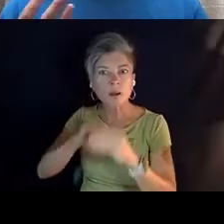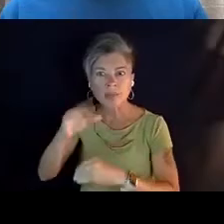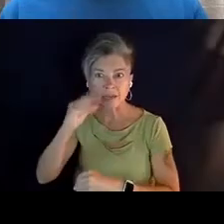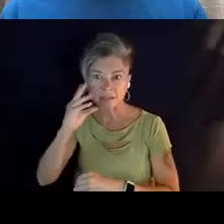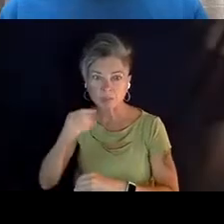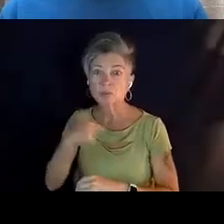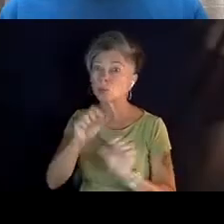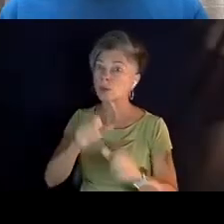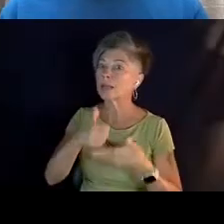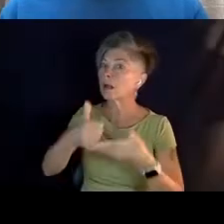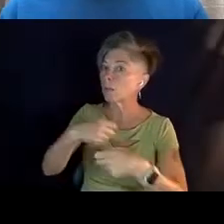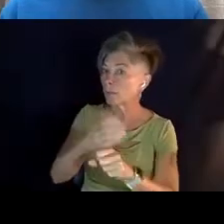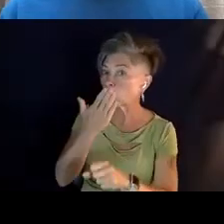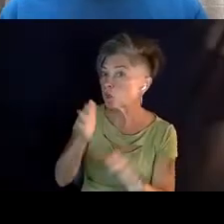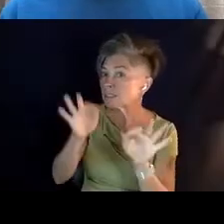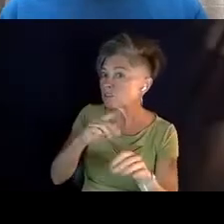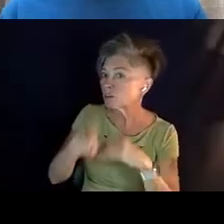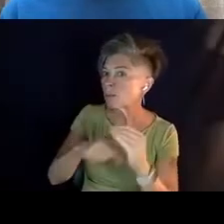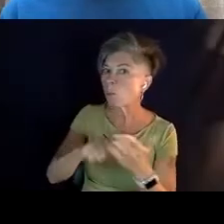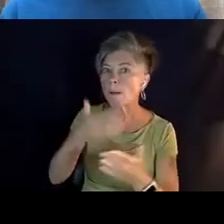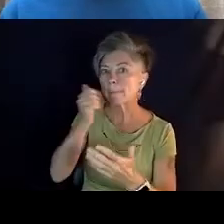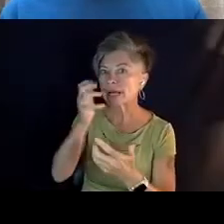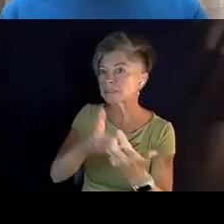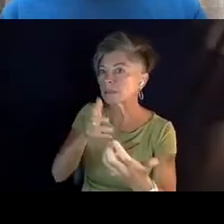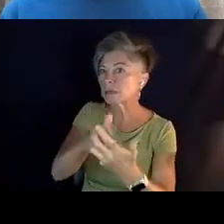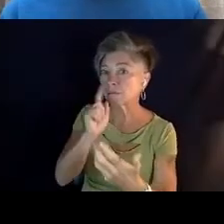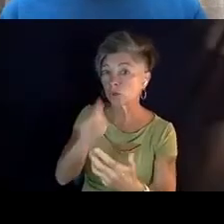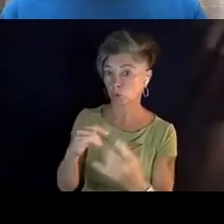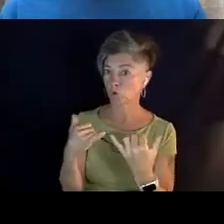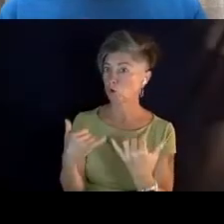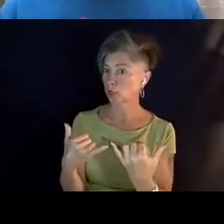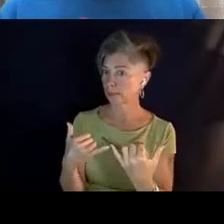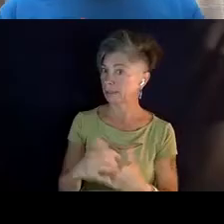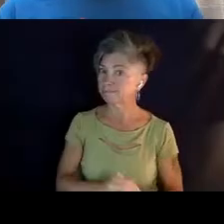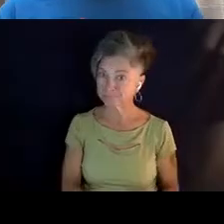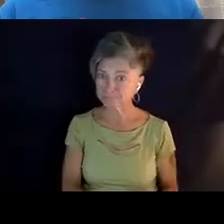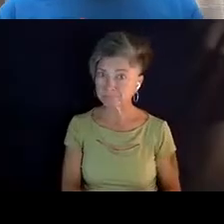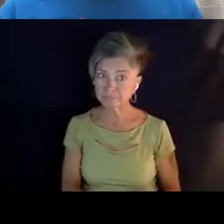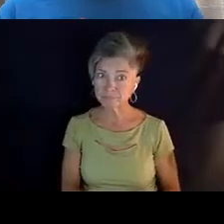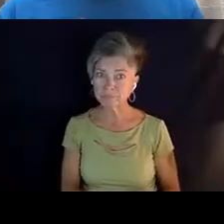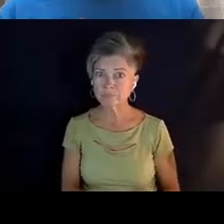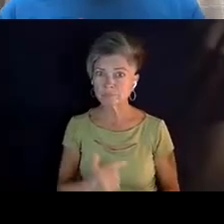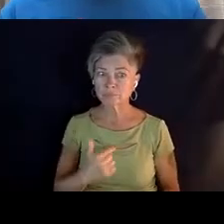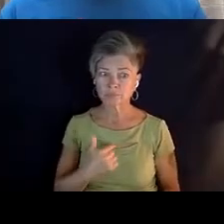about what makes most sense for you currently. And I feel like I've said this several times,